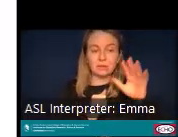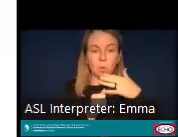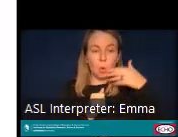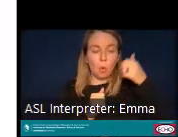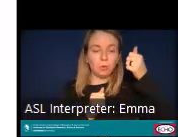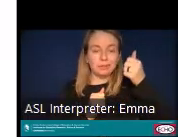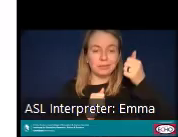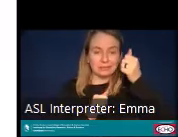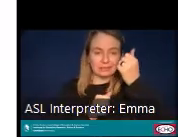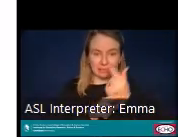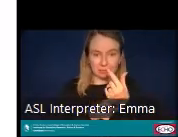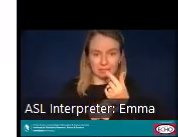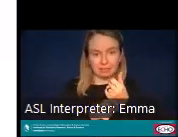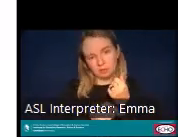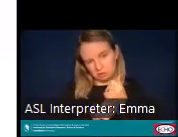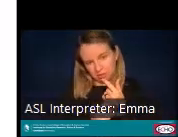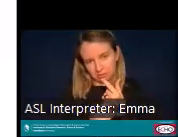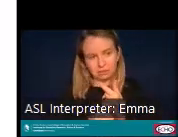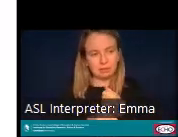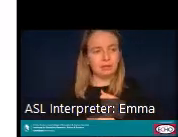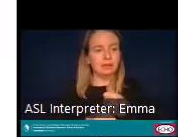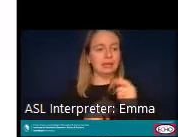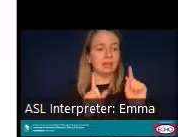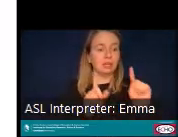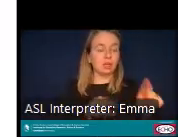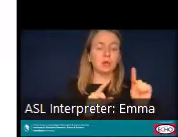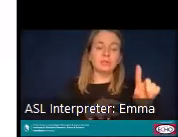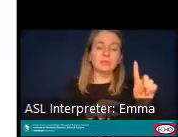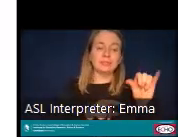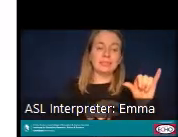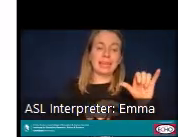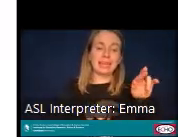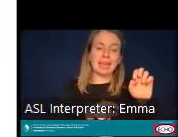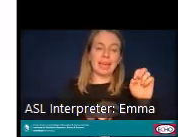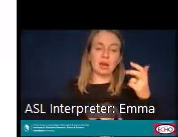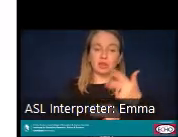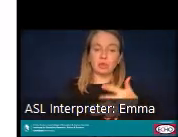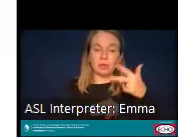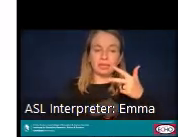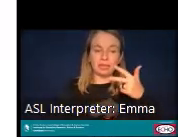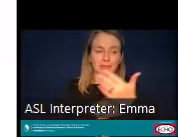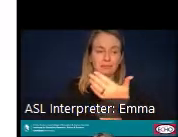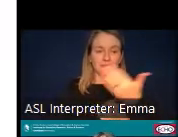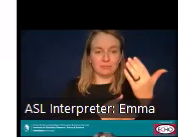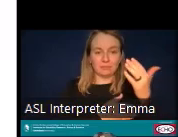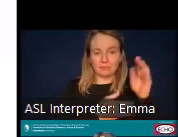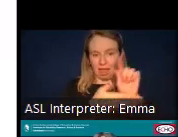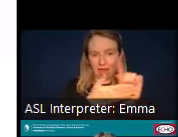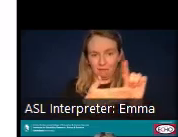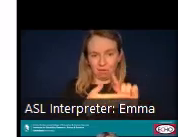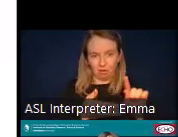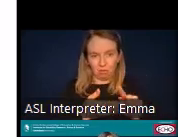and he attends daycare for three mornings a week, the daycare is saying,